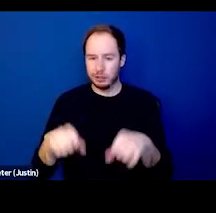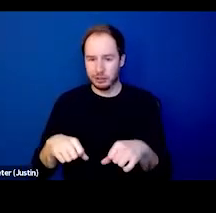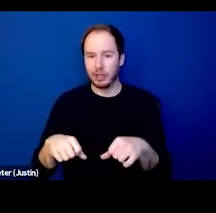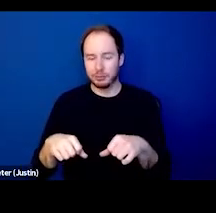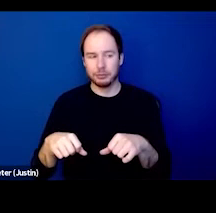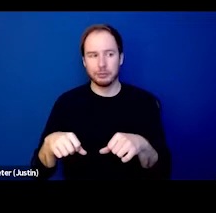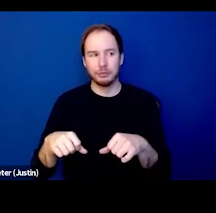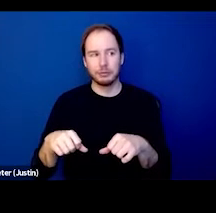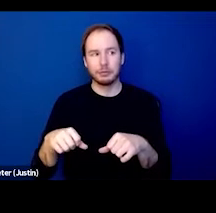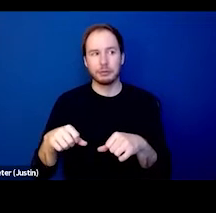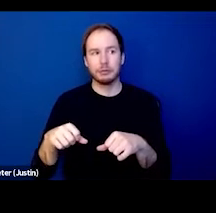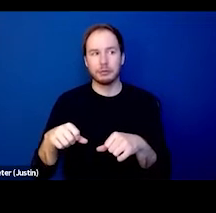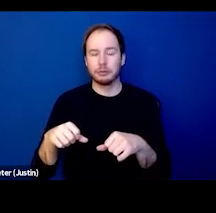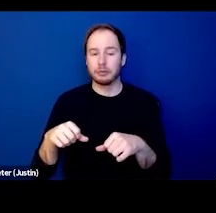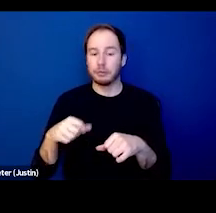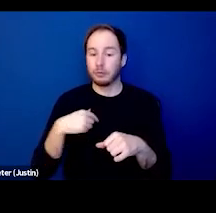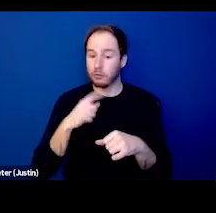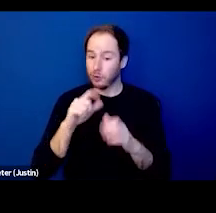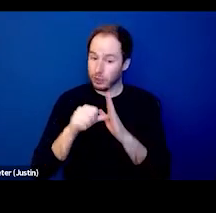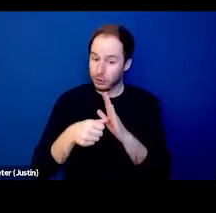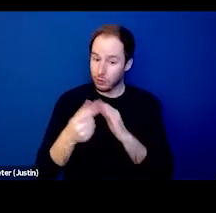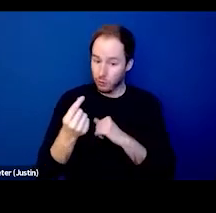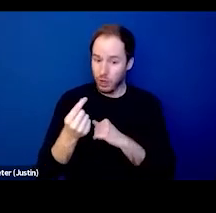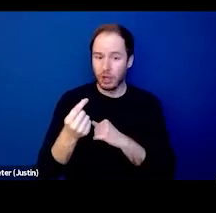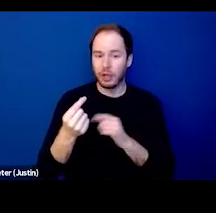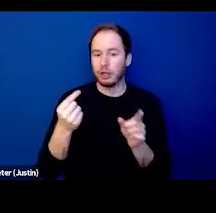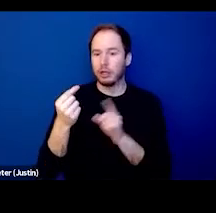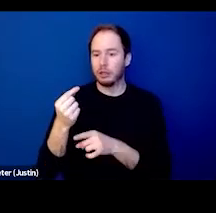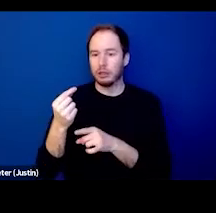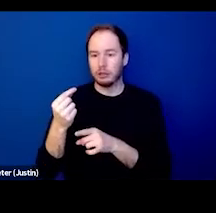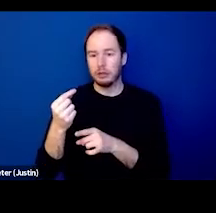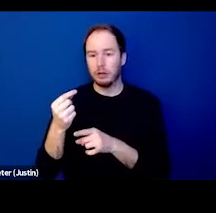The main thing I wanna suggest is that you use native images